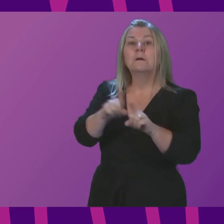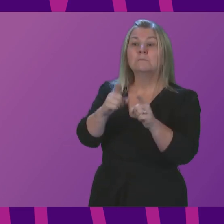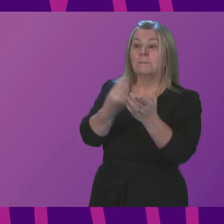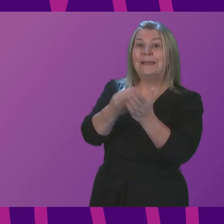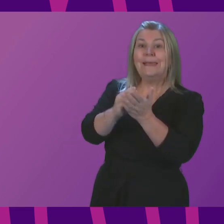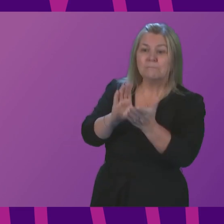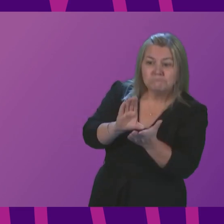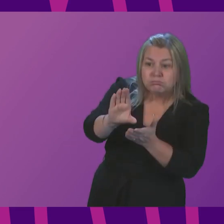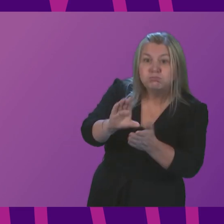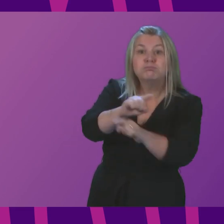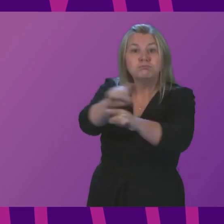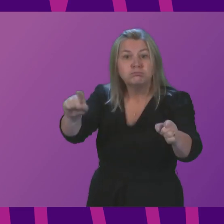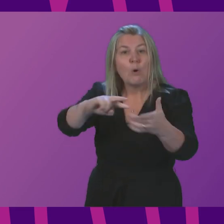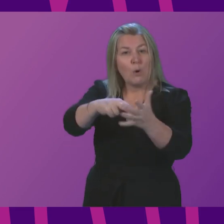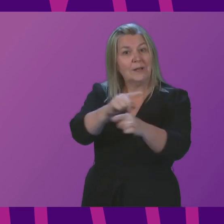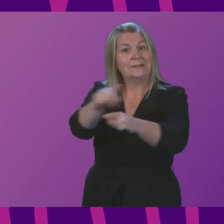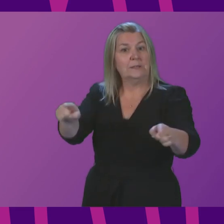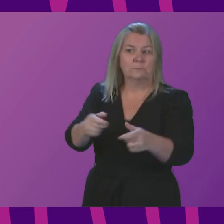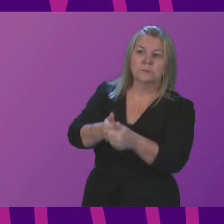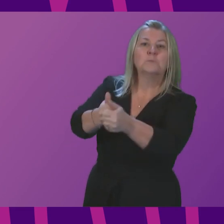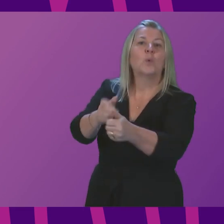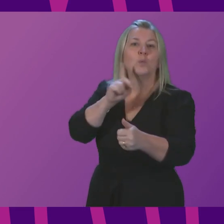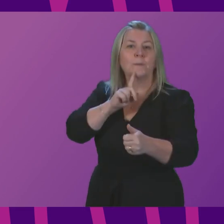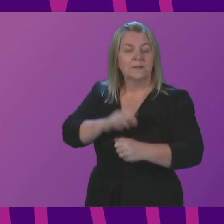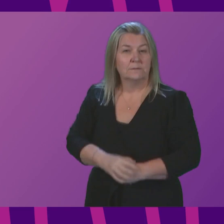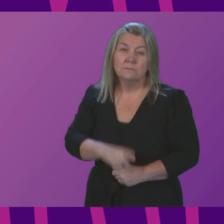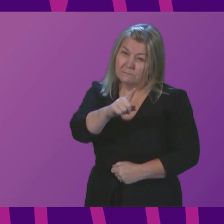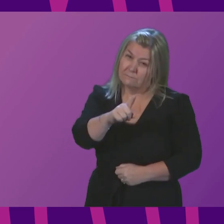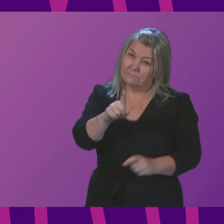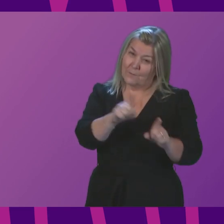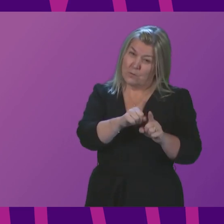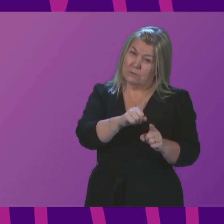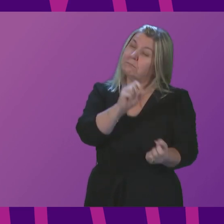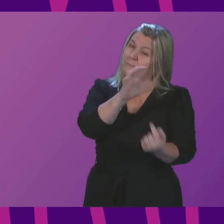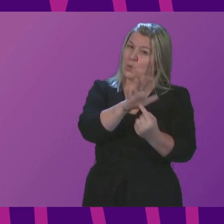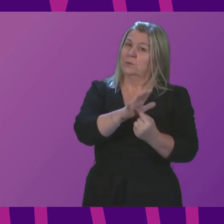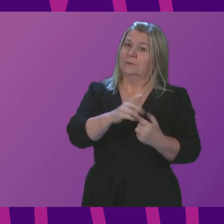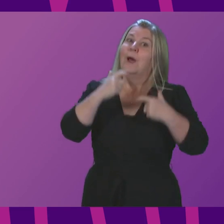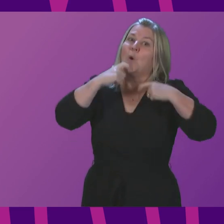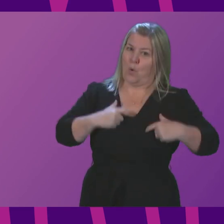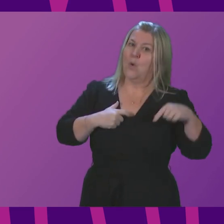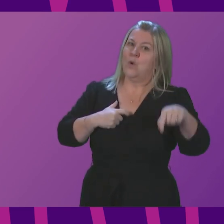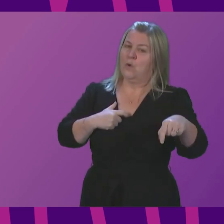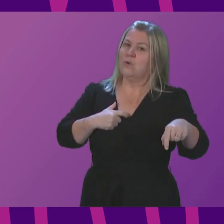behalf of women. It is also important that courts treat seriously the actions that lead